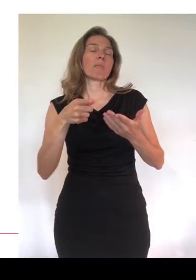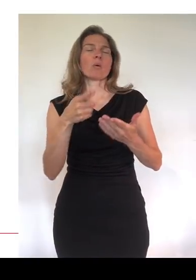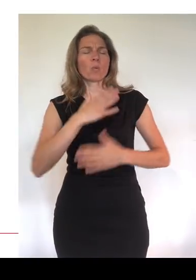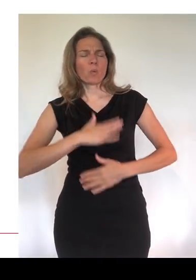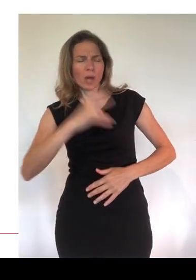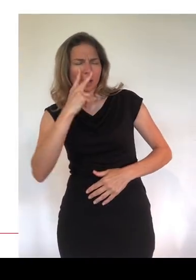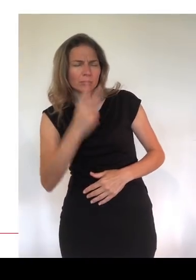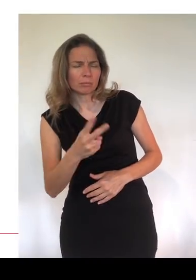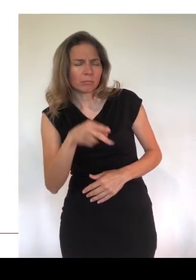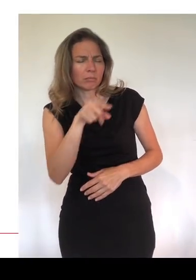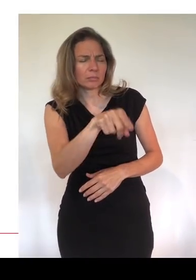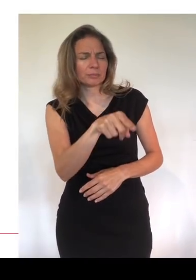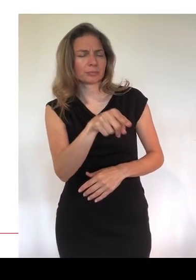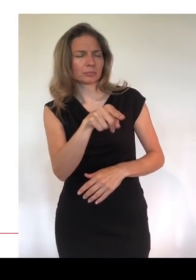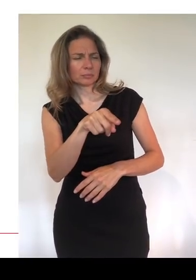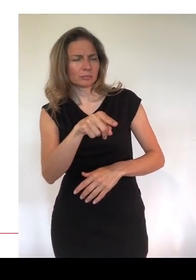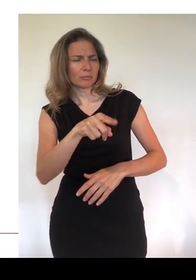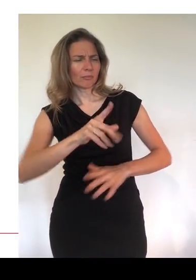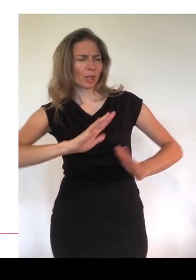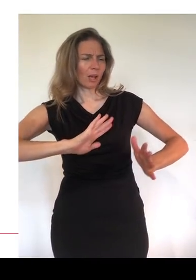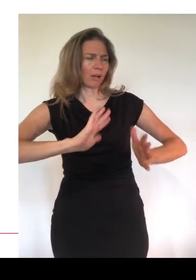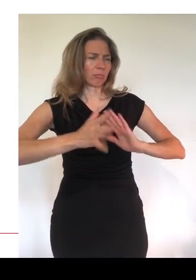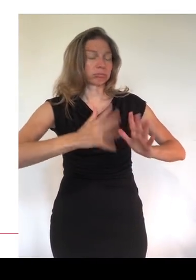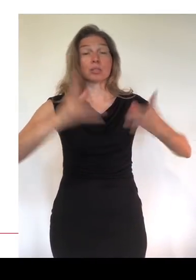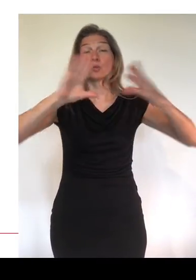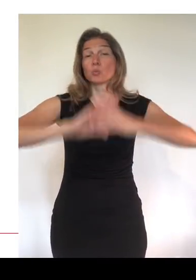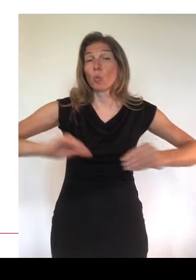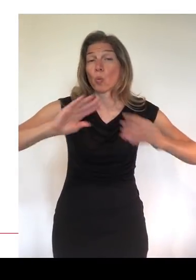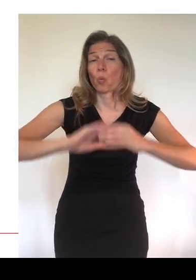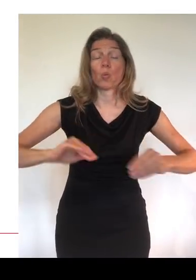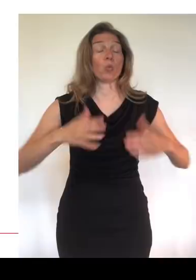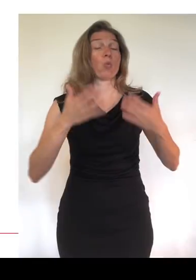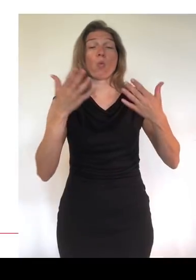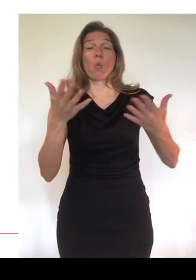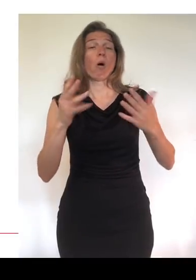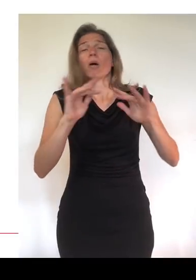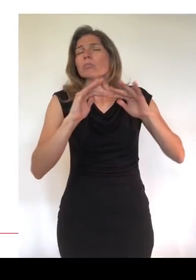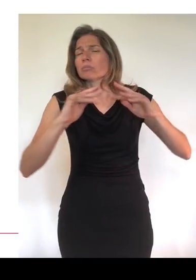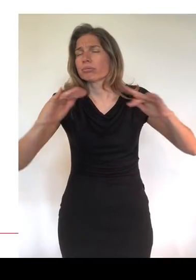developing it and you could do a pre to post or you can do continues measuring